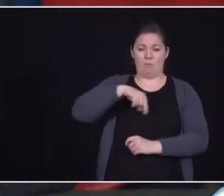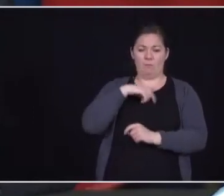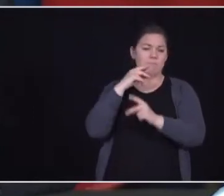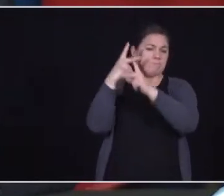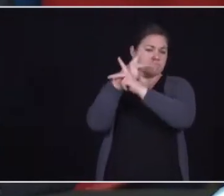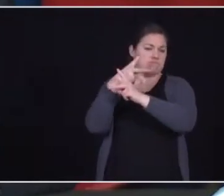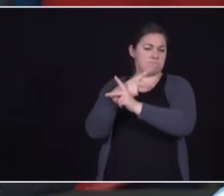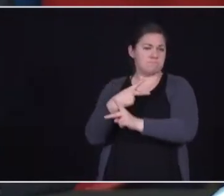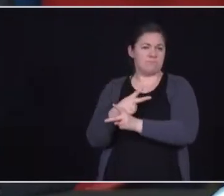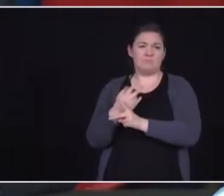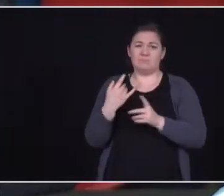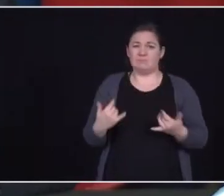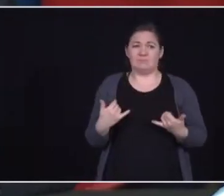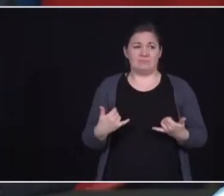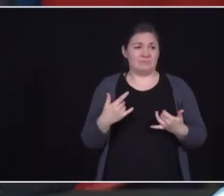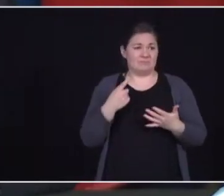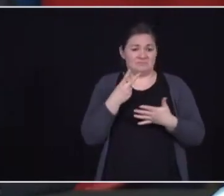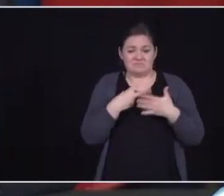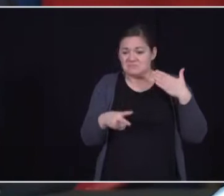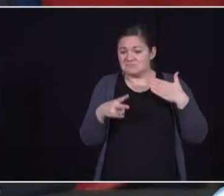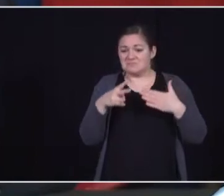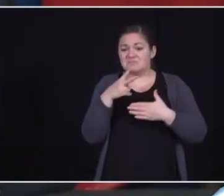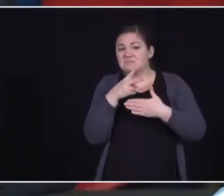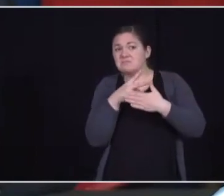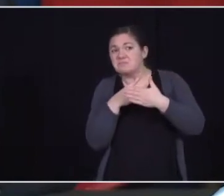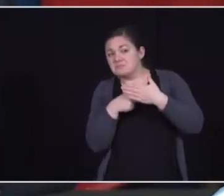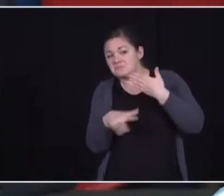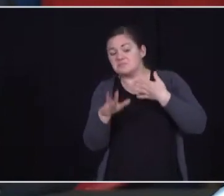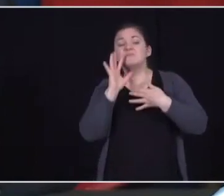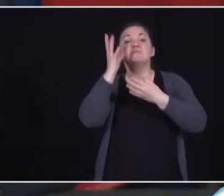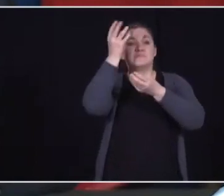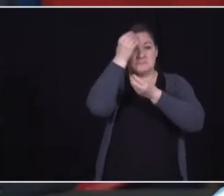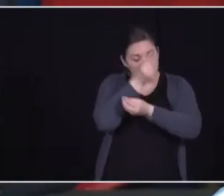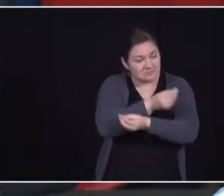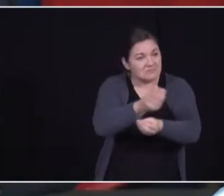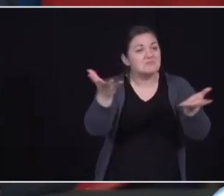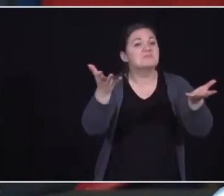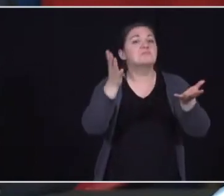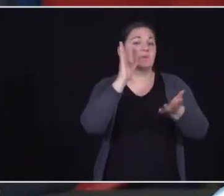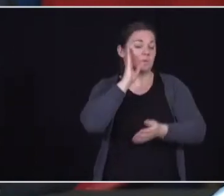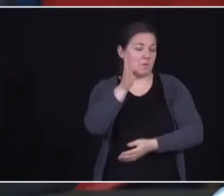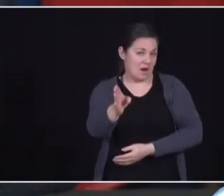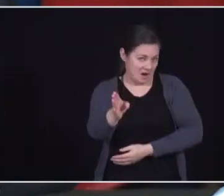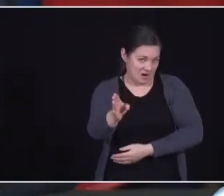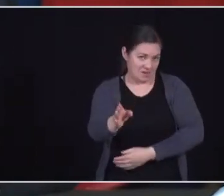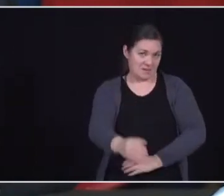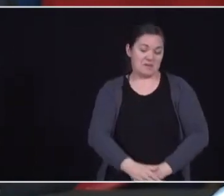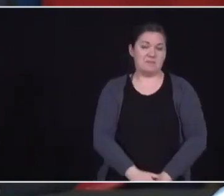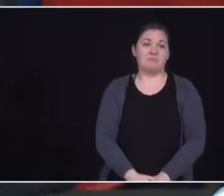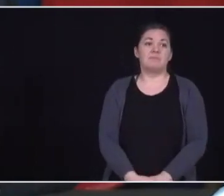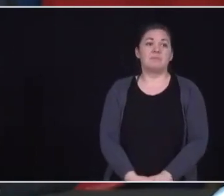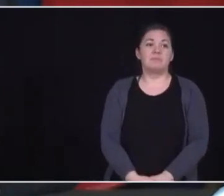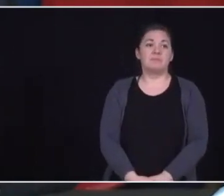Those are great questions and thank you for asking those. That is work were actively engaged with with the prioritization subgroup.